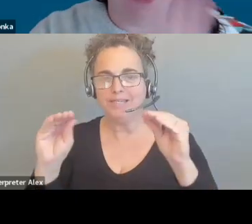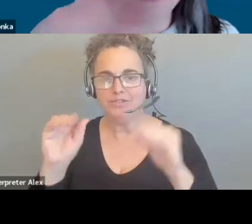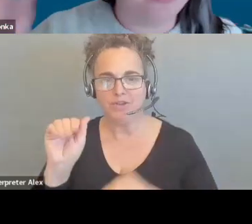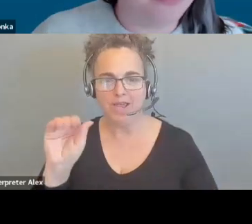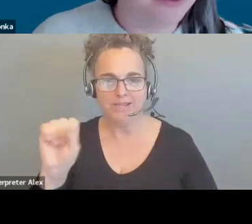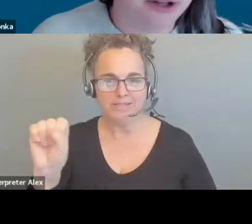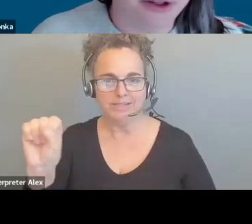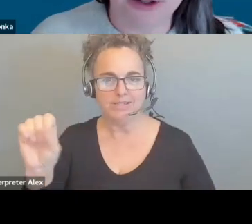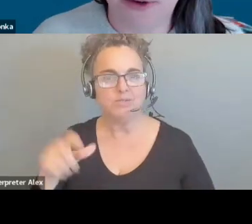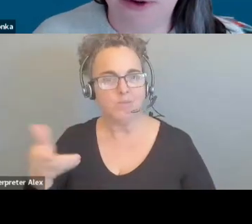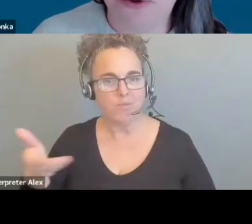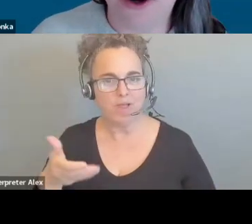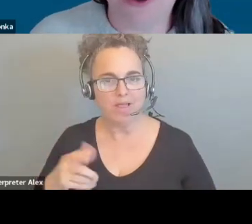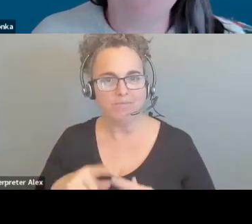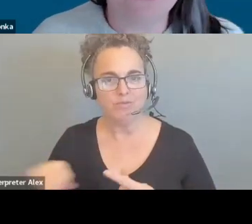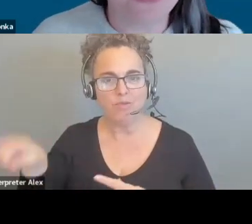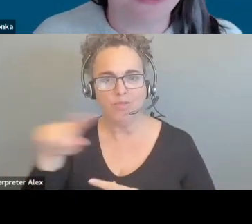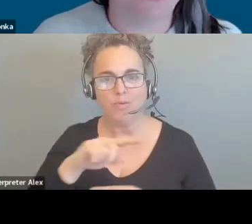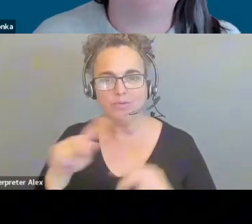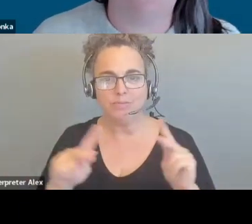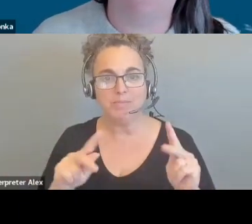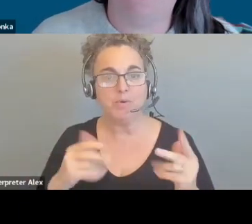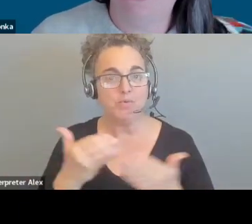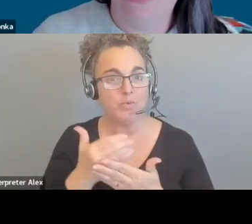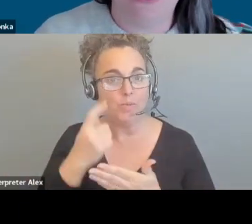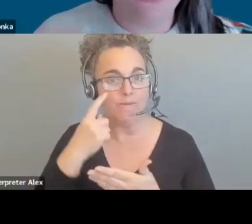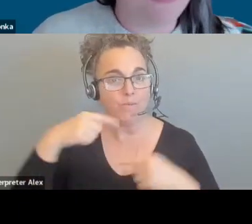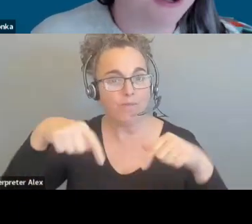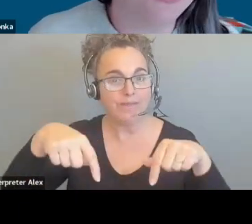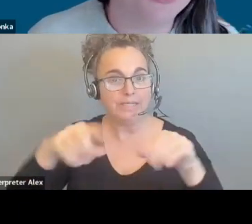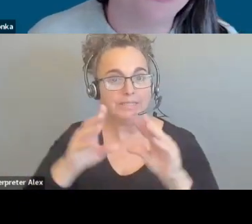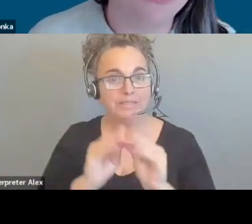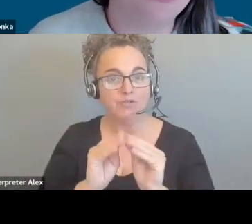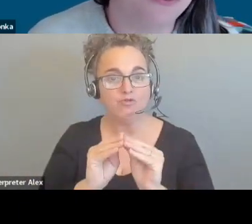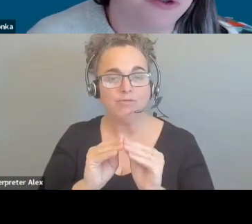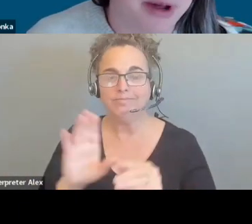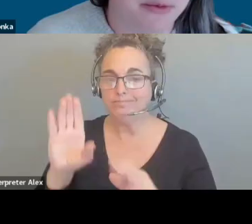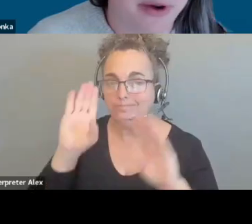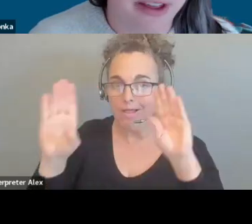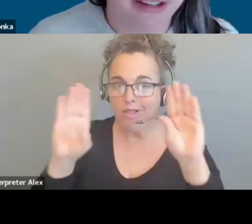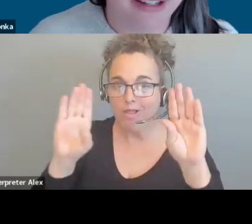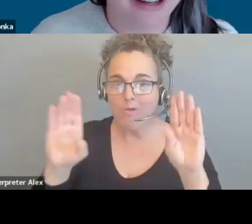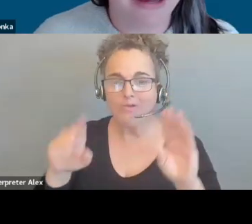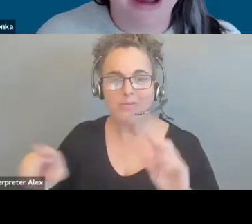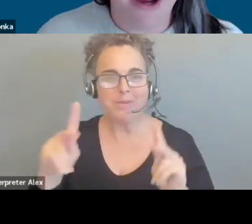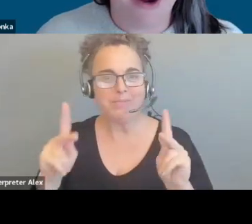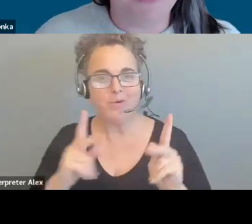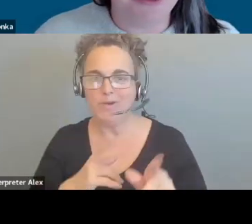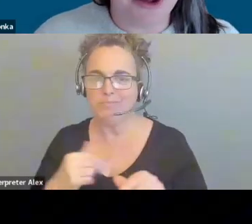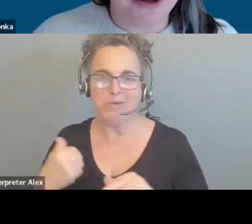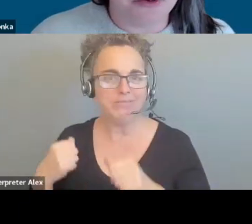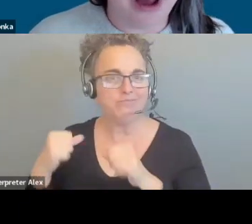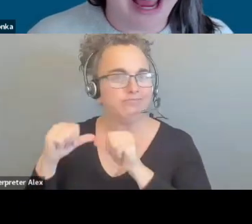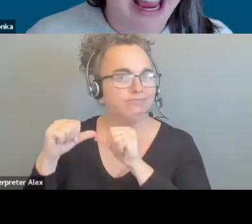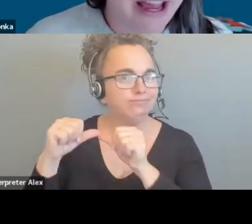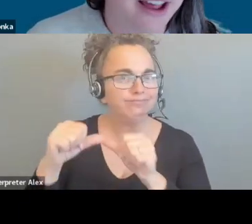Welcome to those of you who are new for this session. Hello to those of you who have been with us along the way.